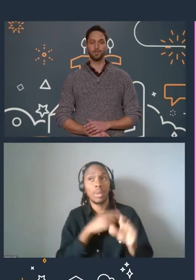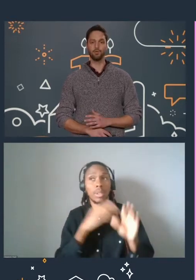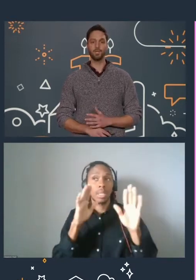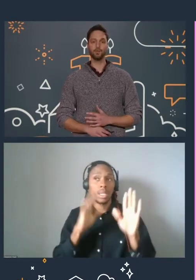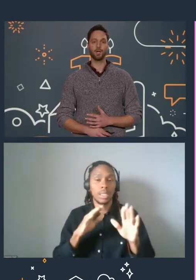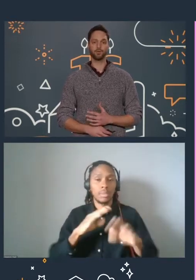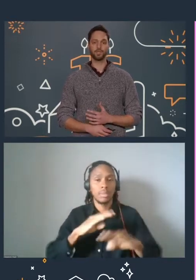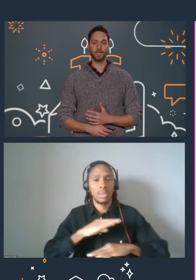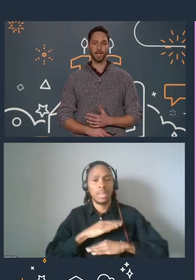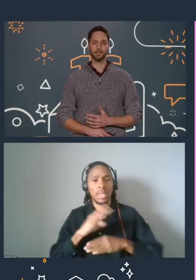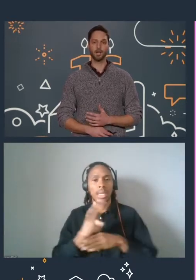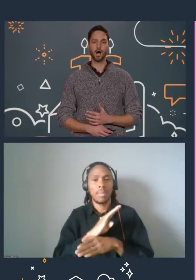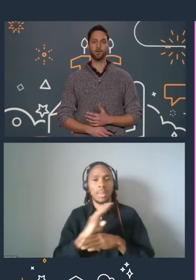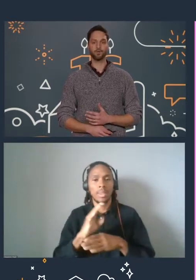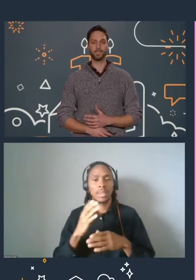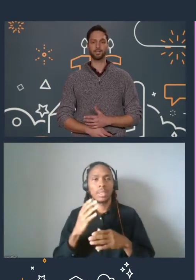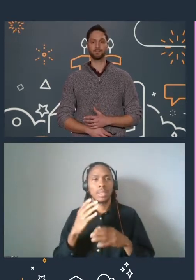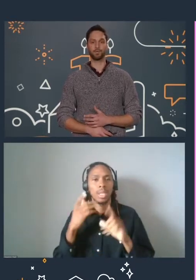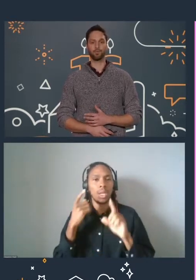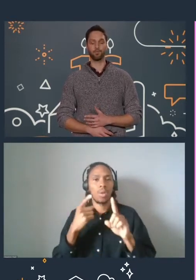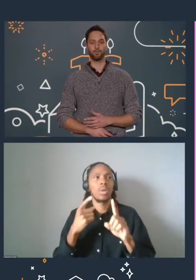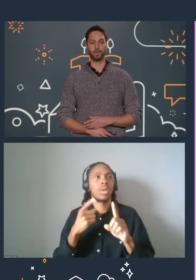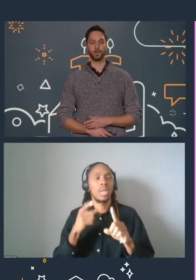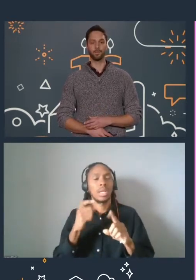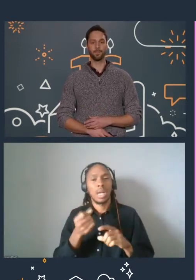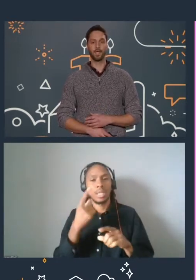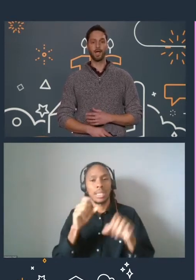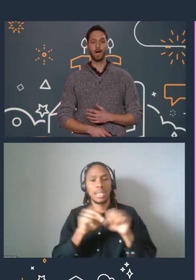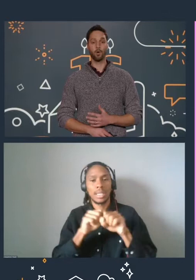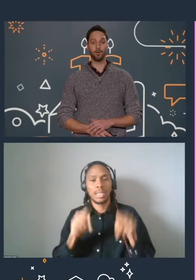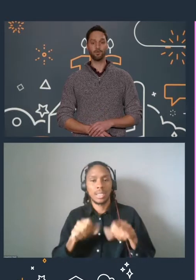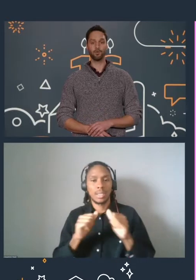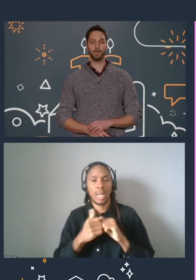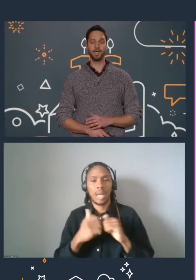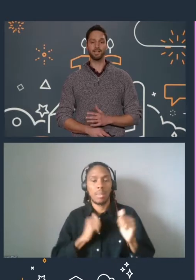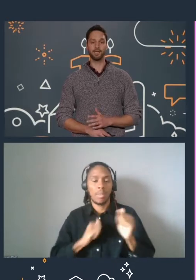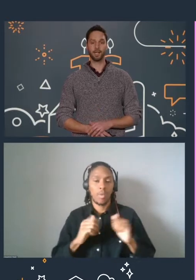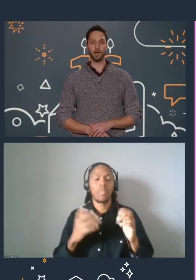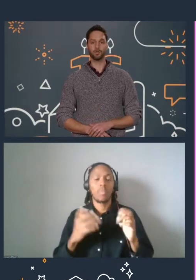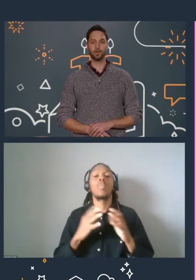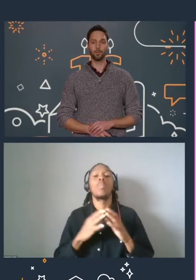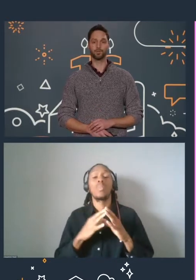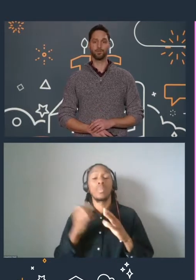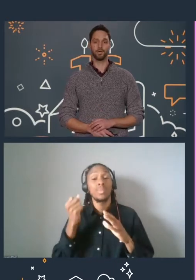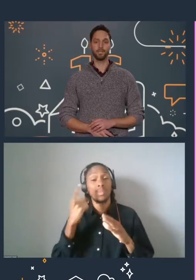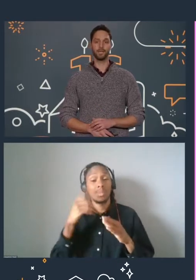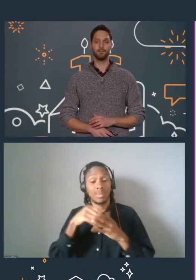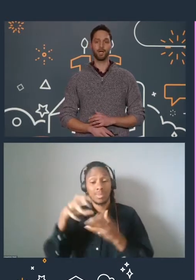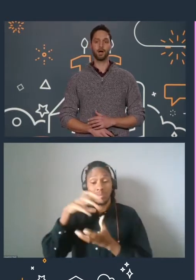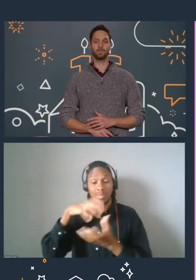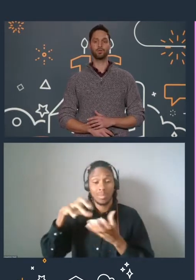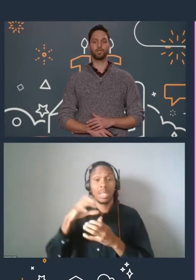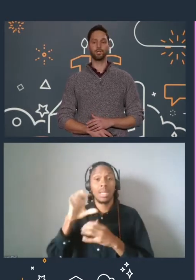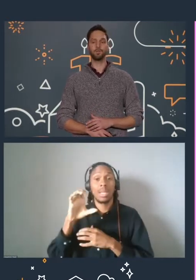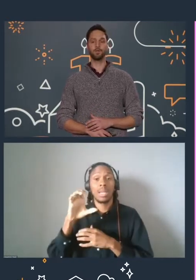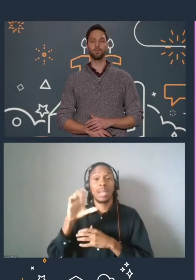you need to understand how your systems are performing. However, in the cloud, observability can be hard to achieve